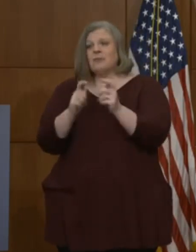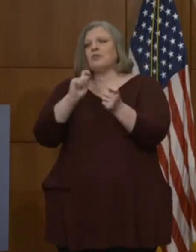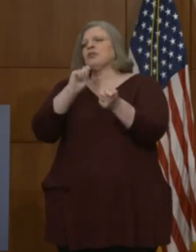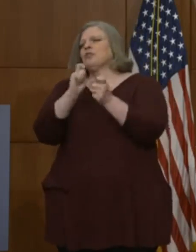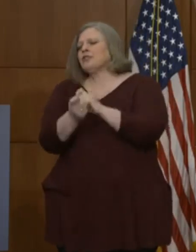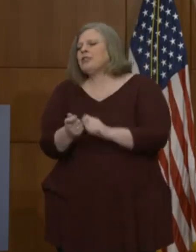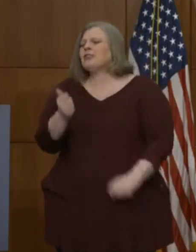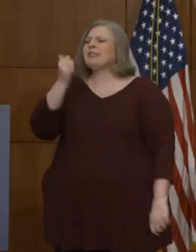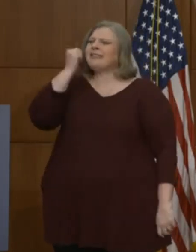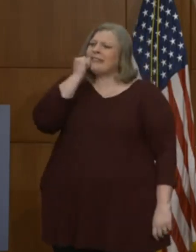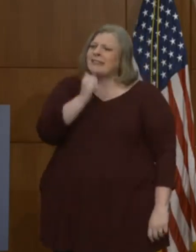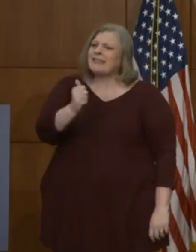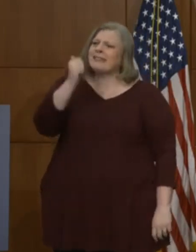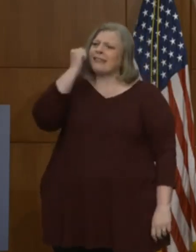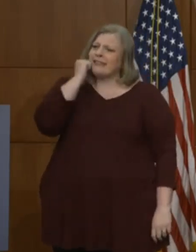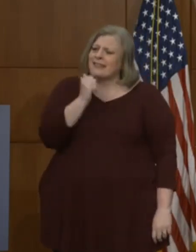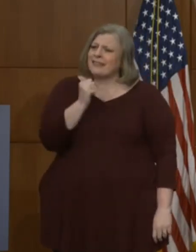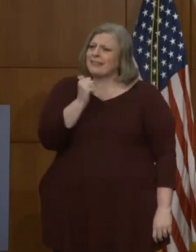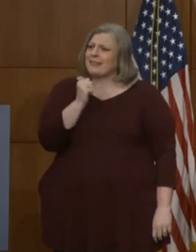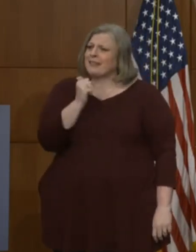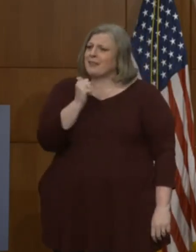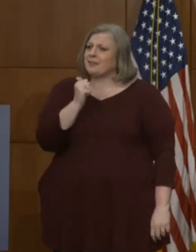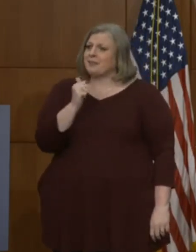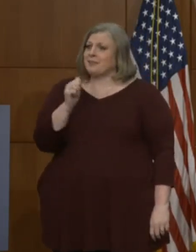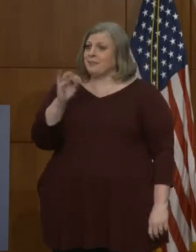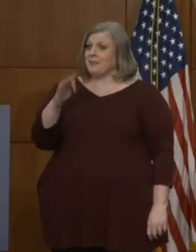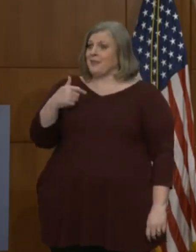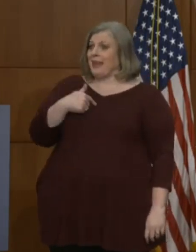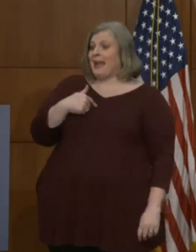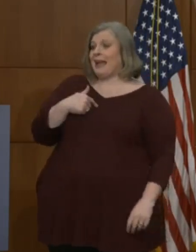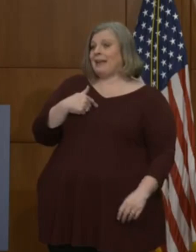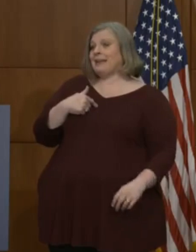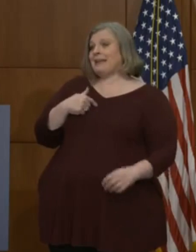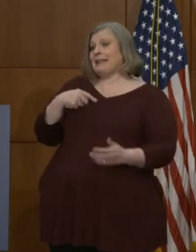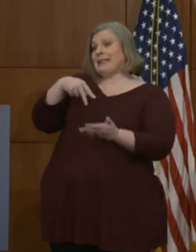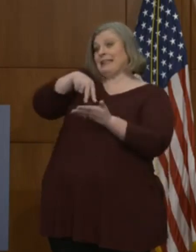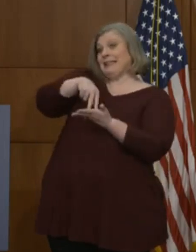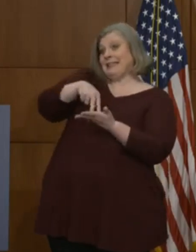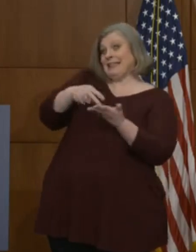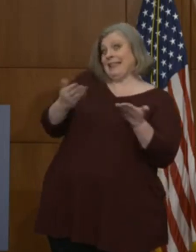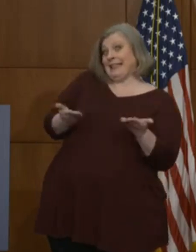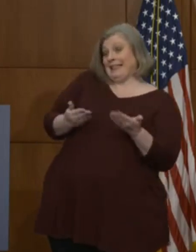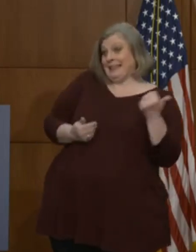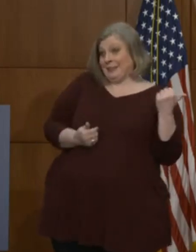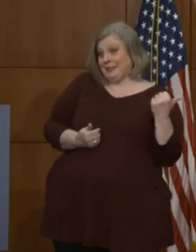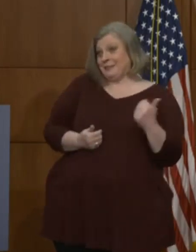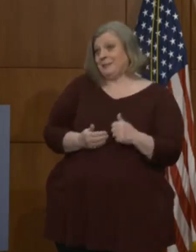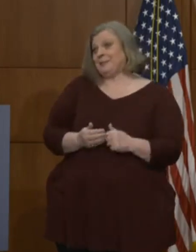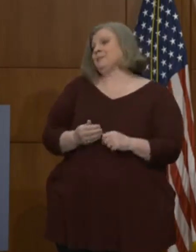THAT. THAT ARE ARE BEING PUT IN THESE CHAIN AND IT’S MAKE THESE CHAIN AND IT’S MAKE PROCESS FOR ON AND THEY’VE SO.